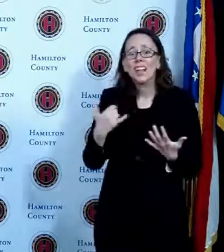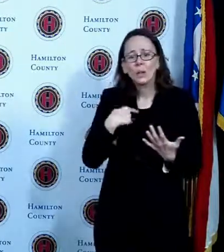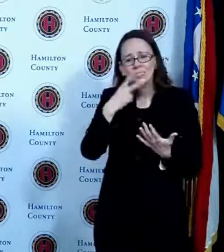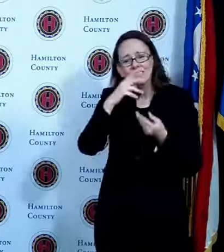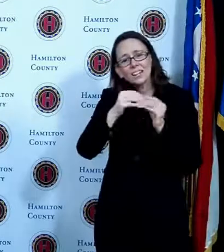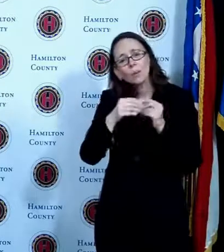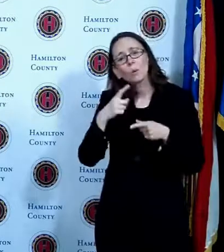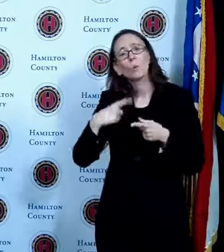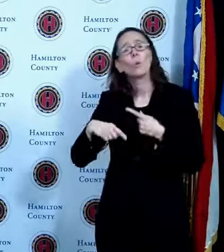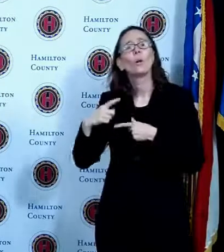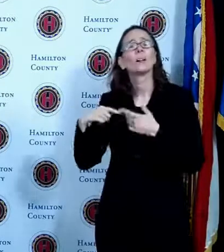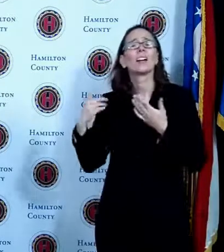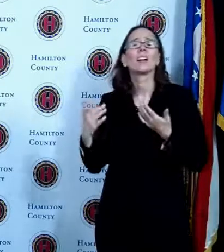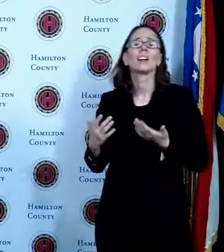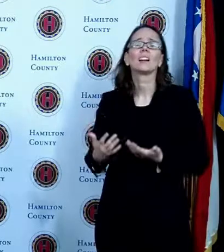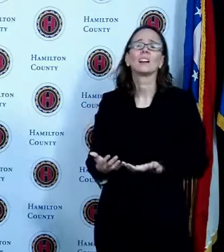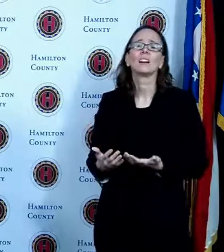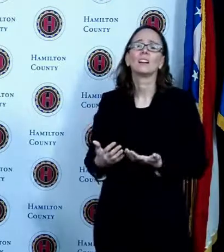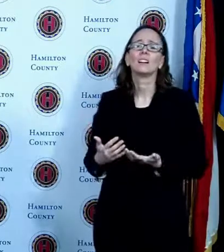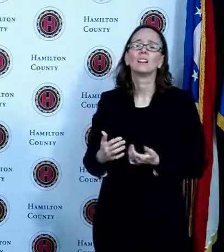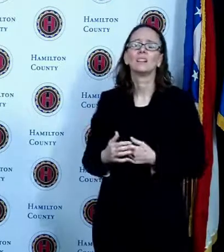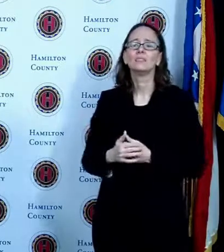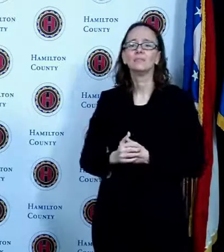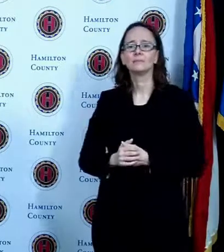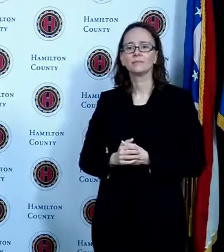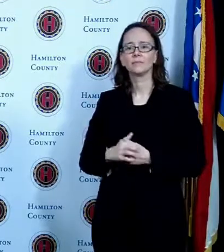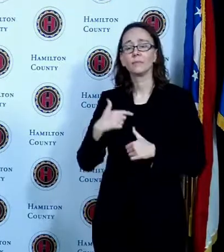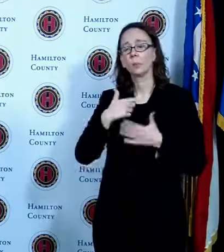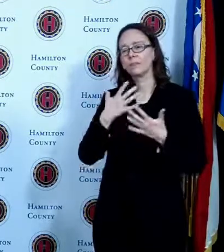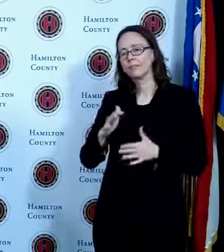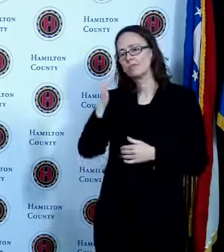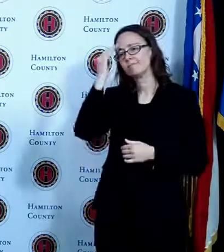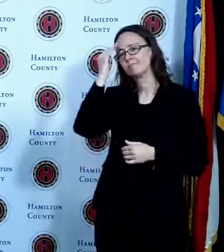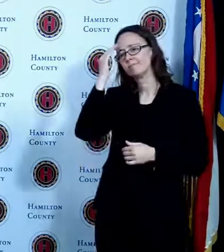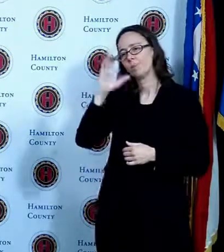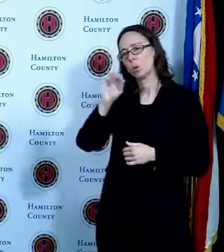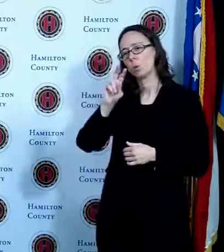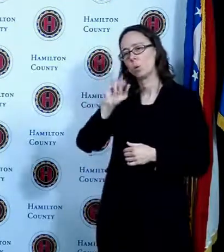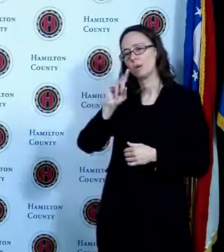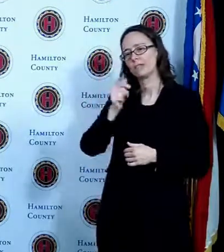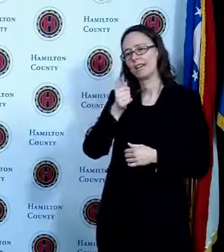that Covid would would enhance this this issue the coalition worked on narcan and